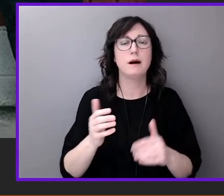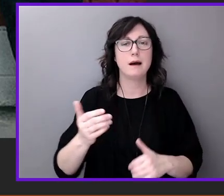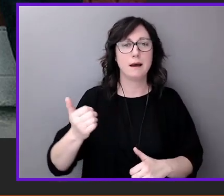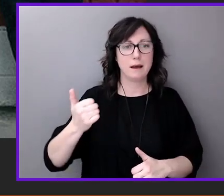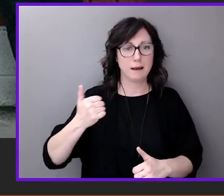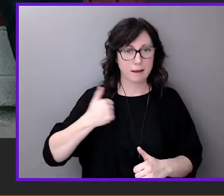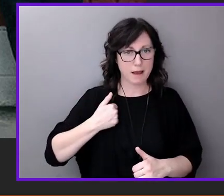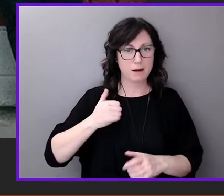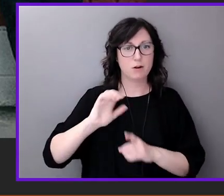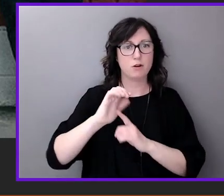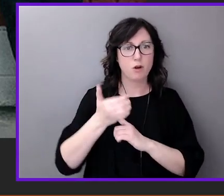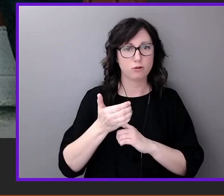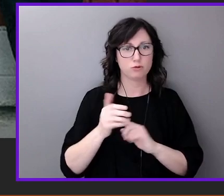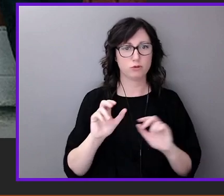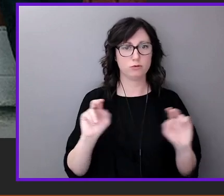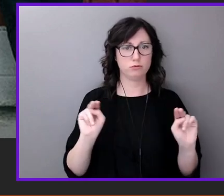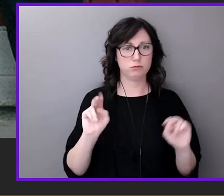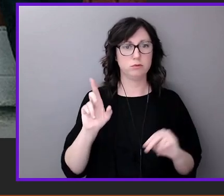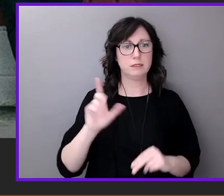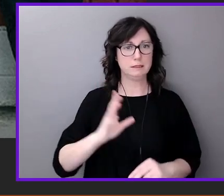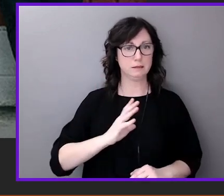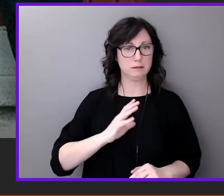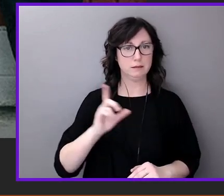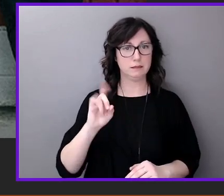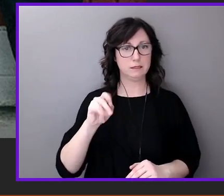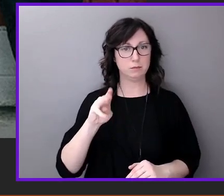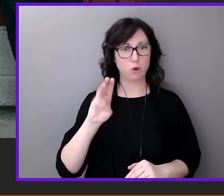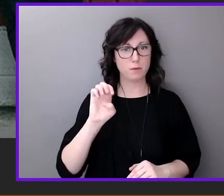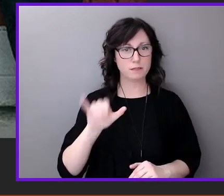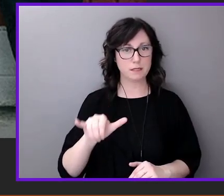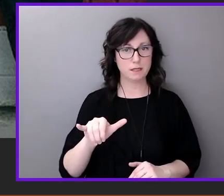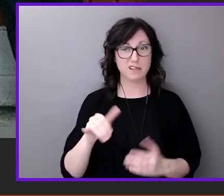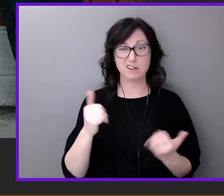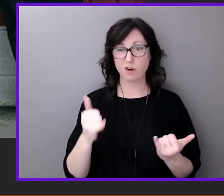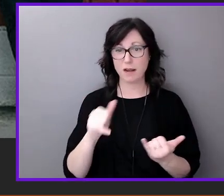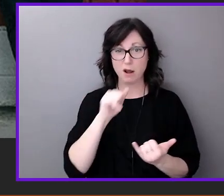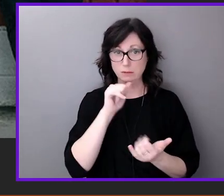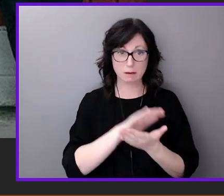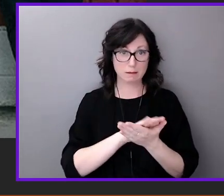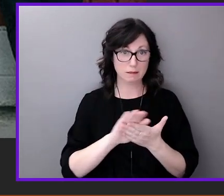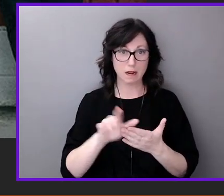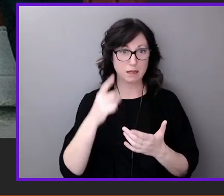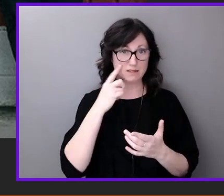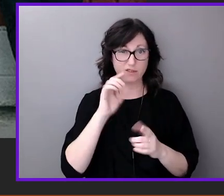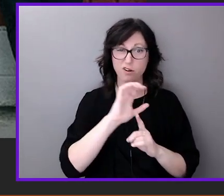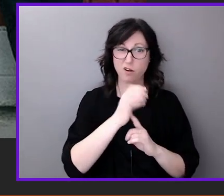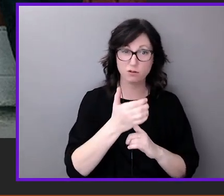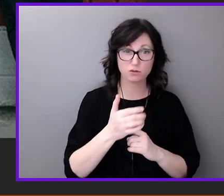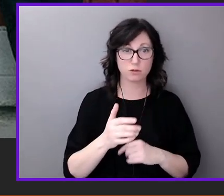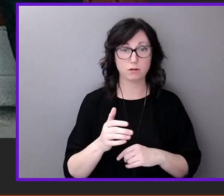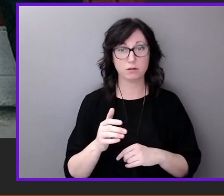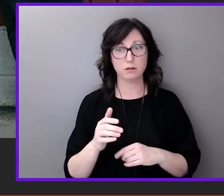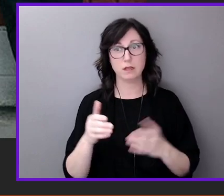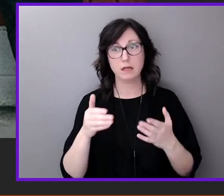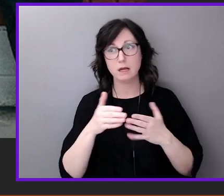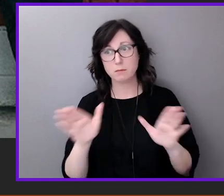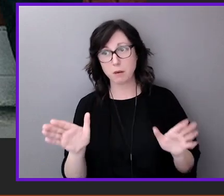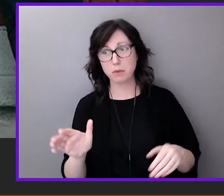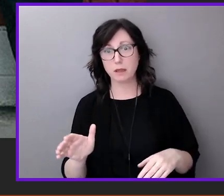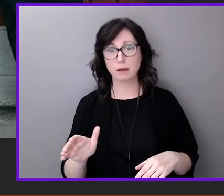It’s not a fantastic moment right now for public diplomacy or cultural diplomacy. War is occupying a big,